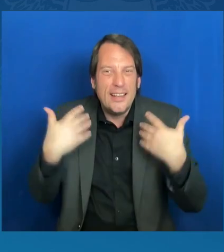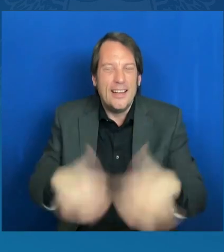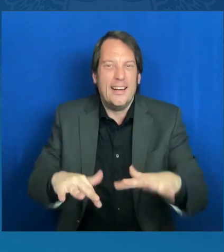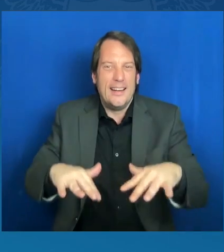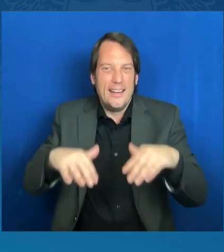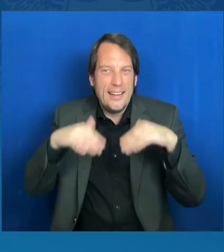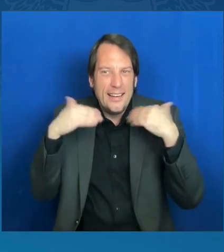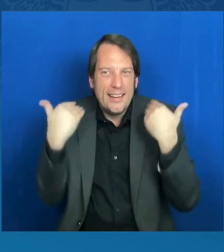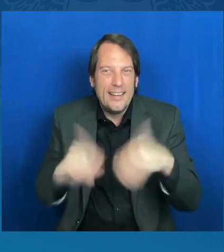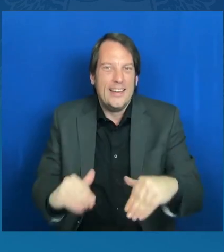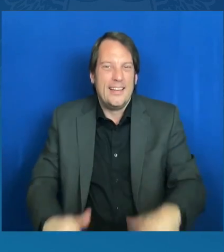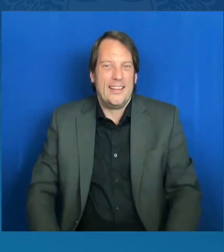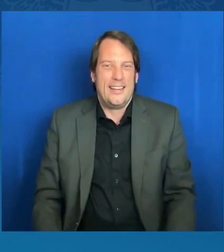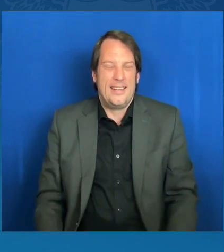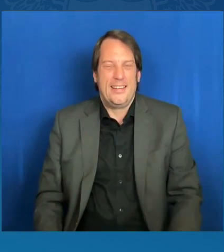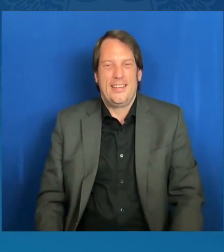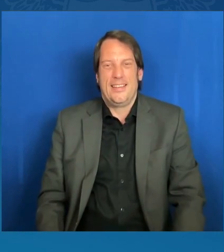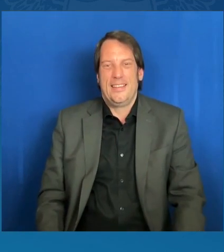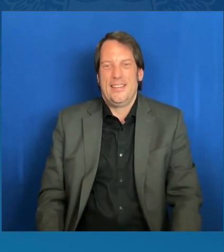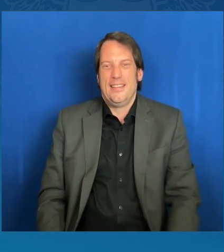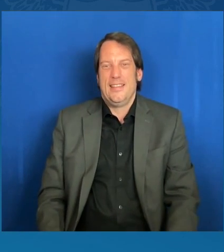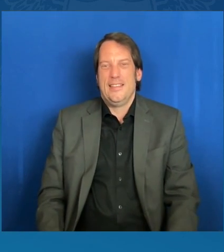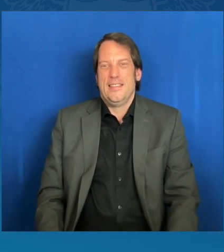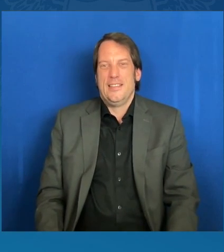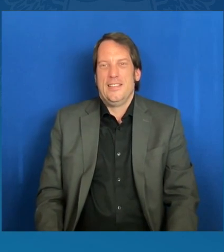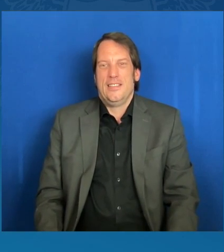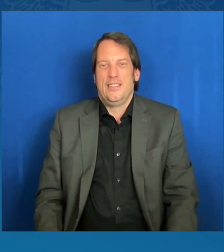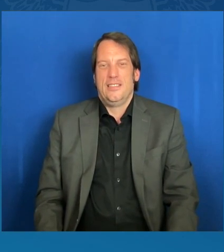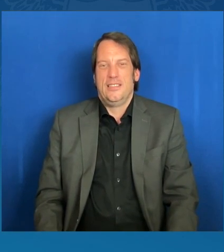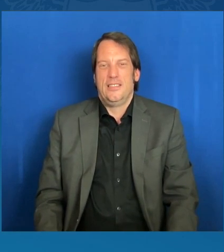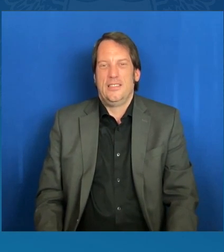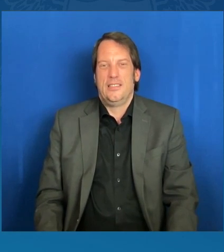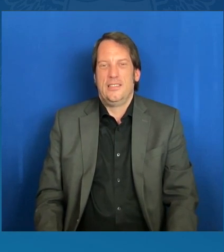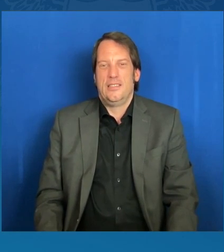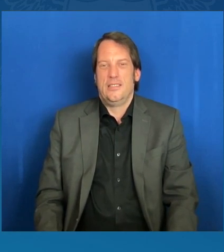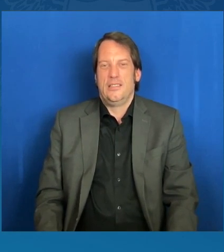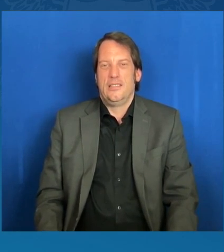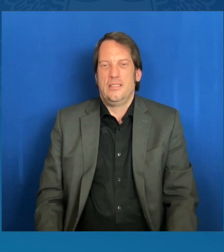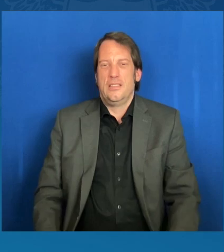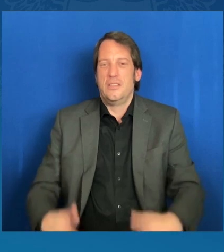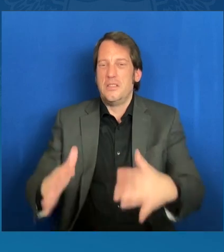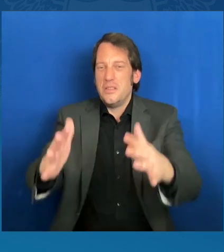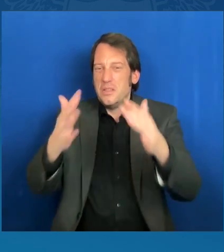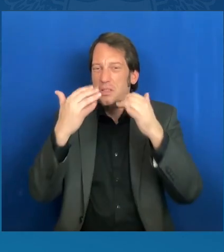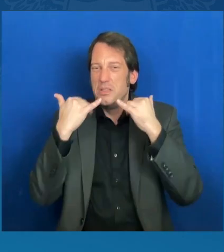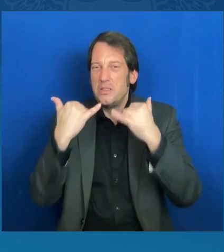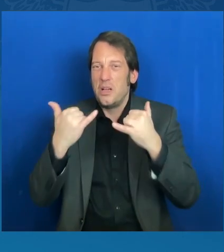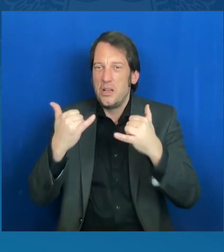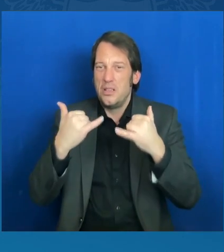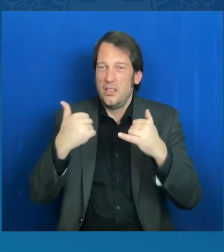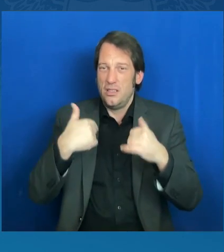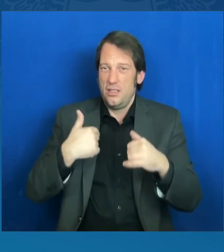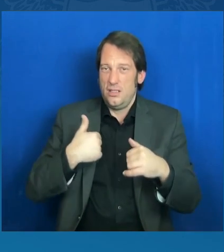So, this is, I -- I would say, an historic day -- Audience Members: Yes. The Vice President: -- because these role models,